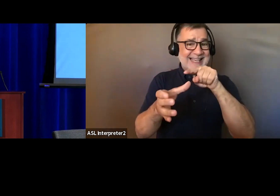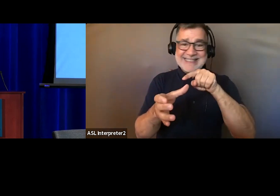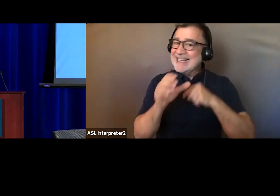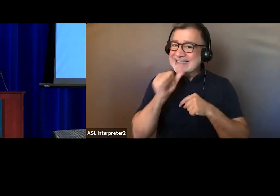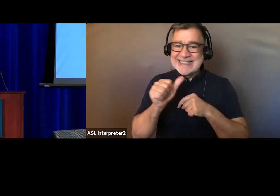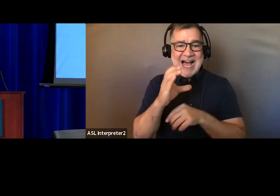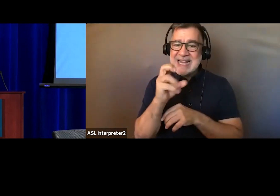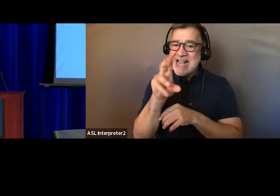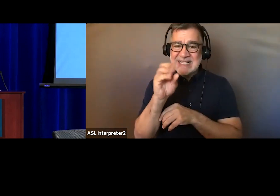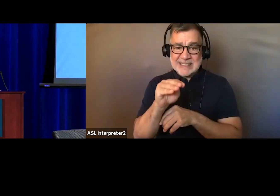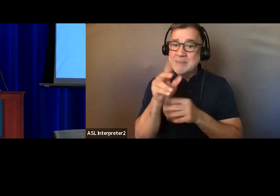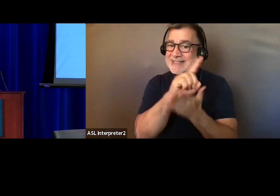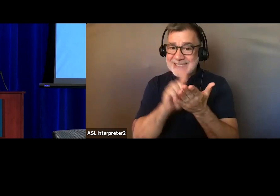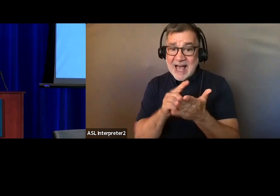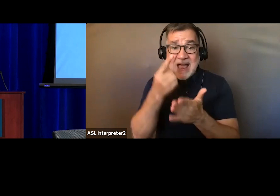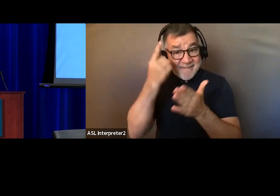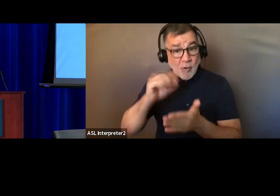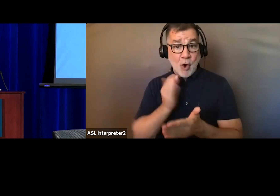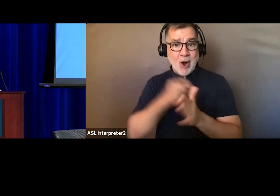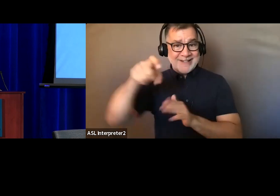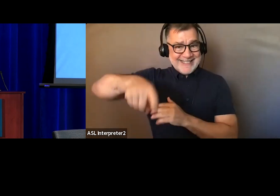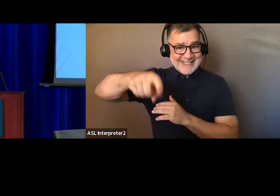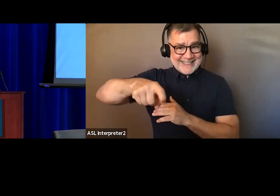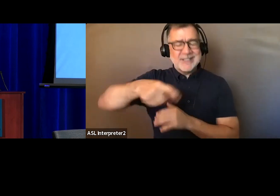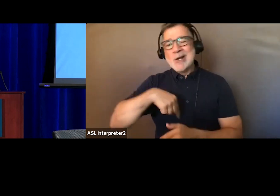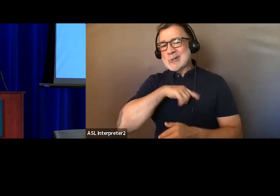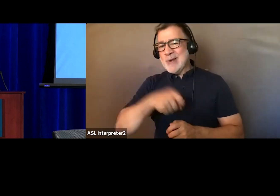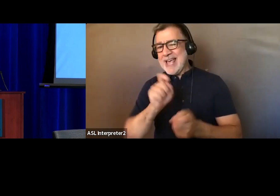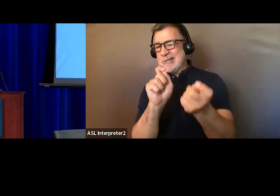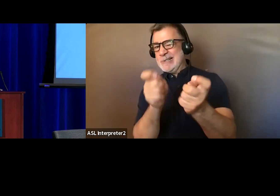so we had to make changes and allowances to how we do things in order to fit that,